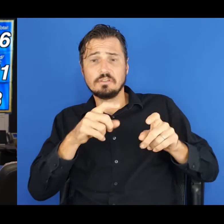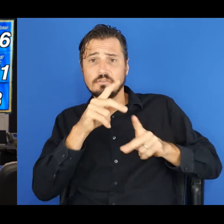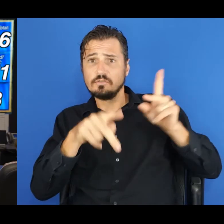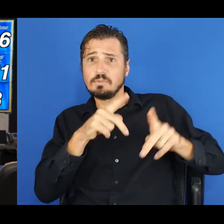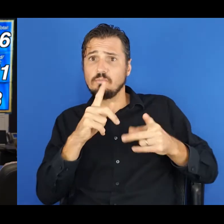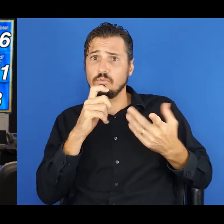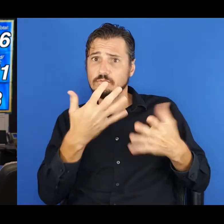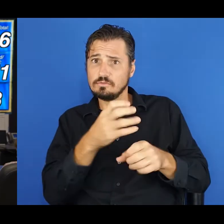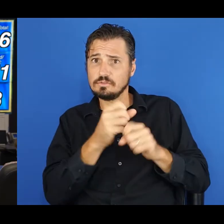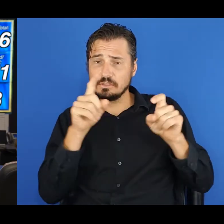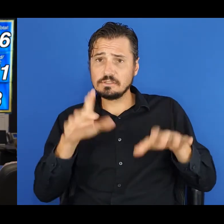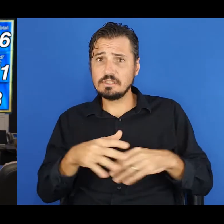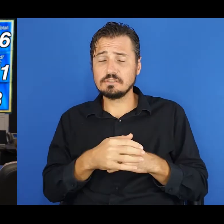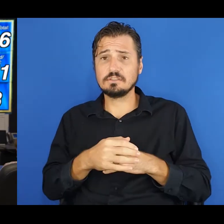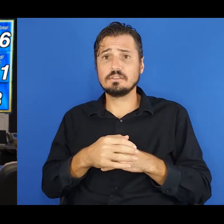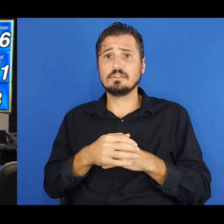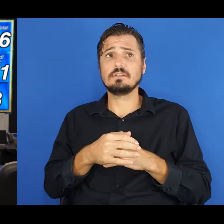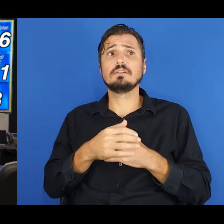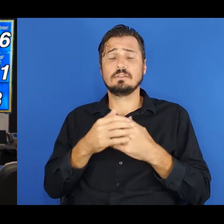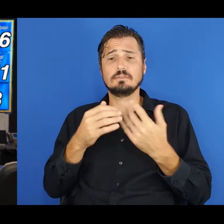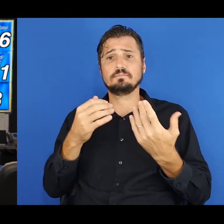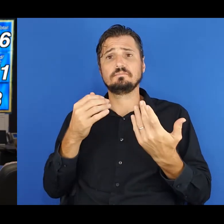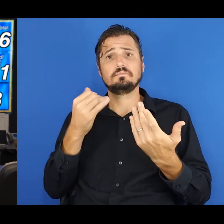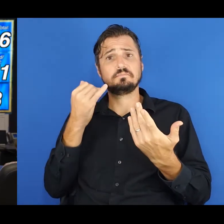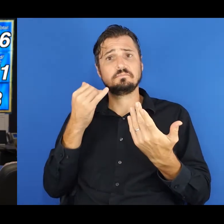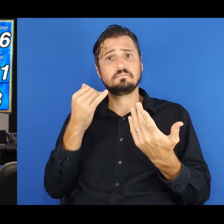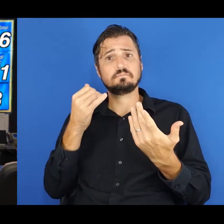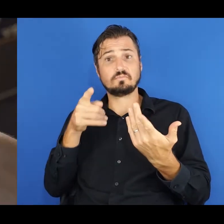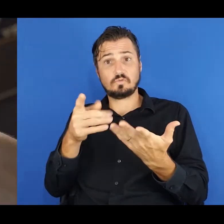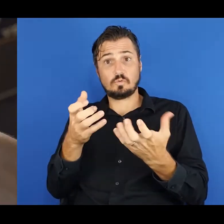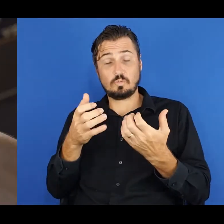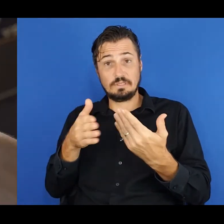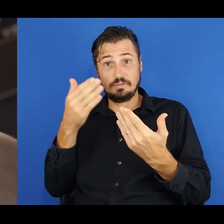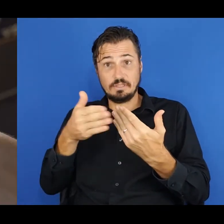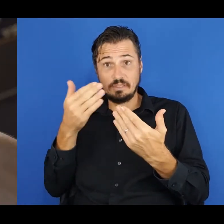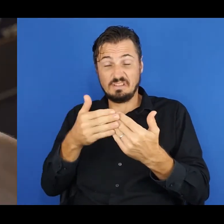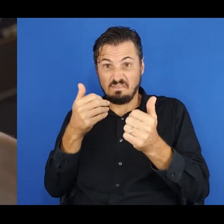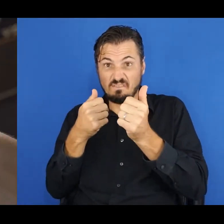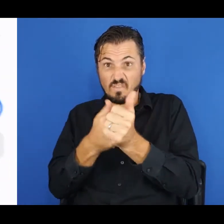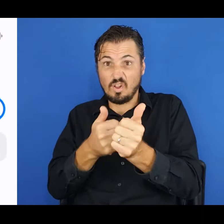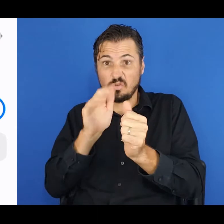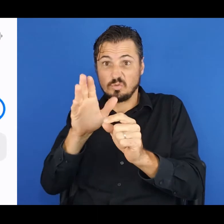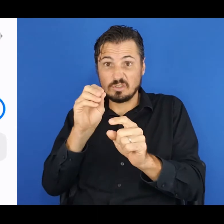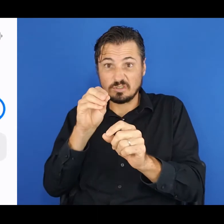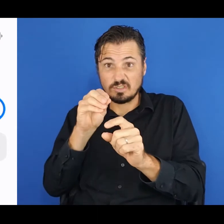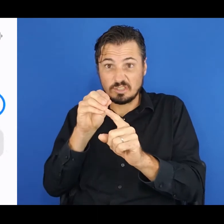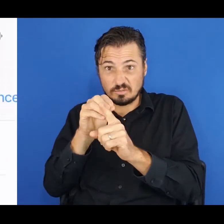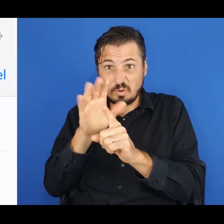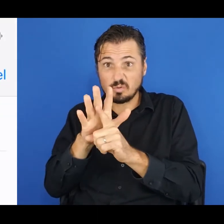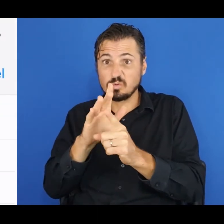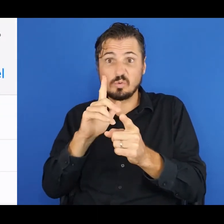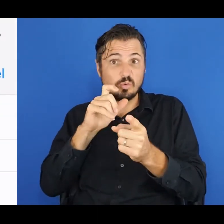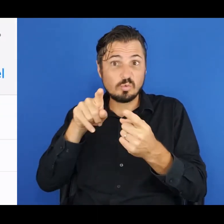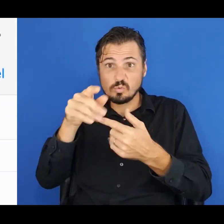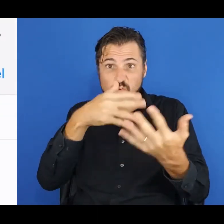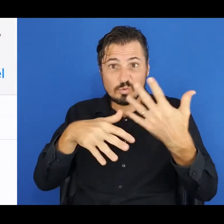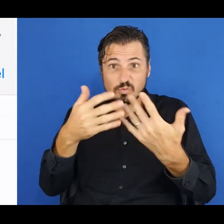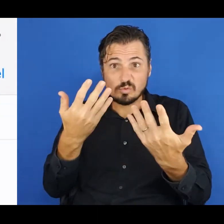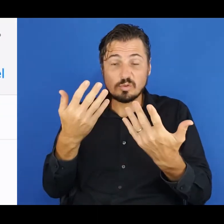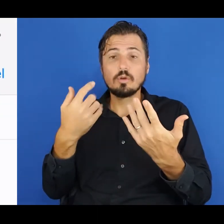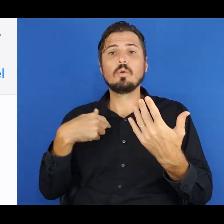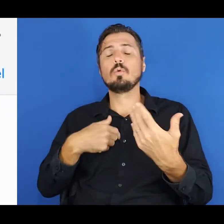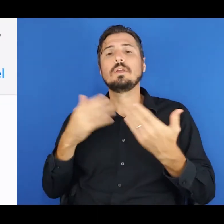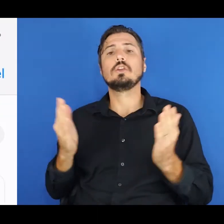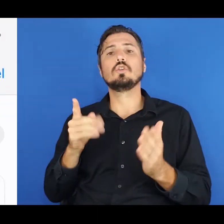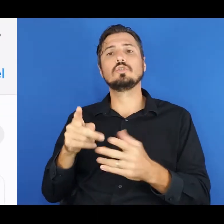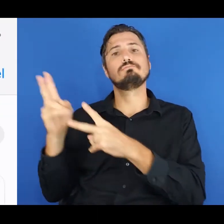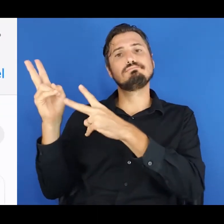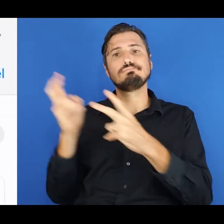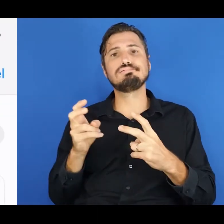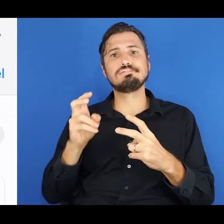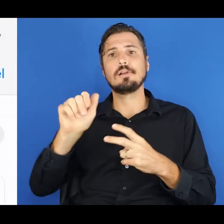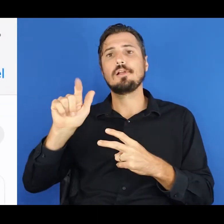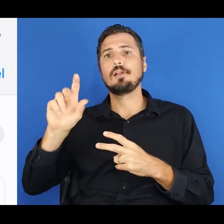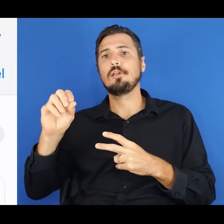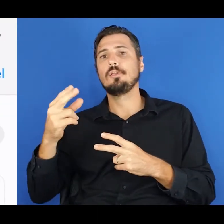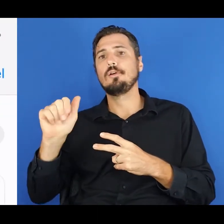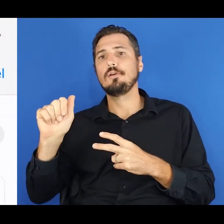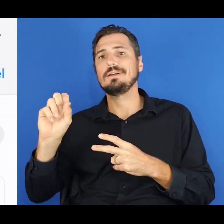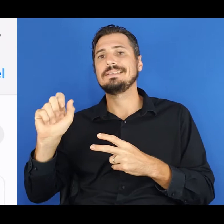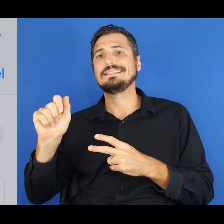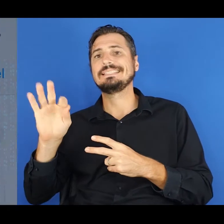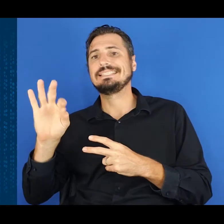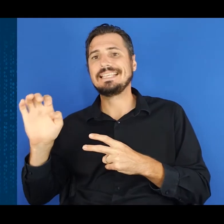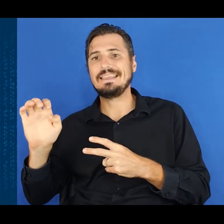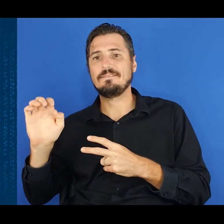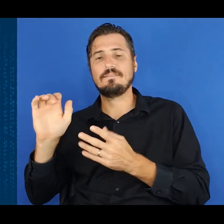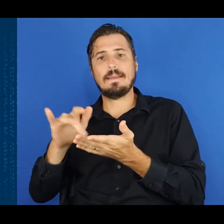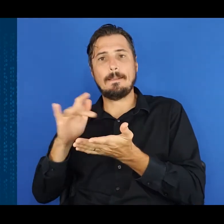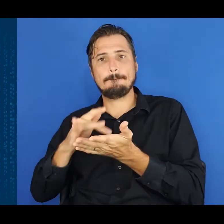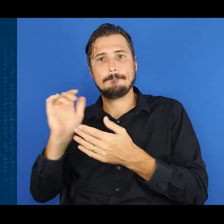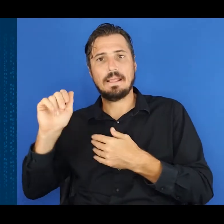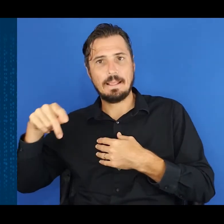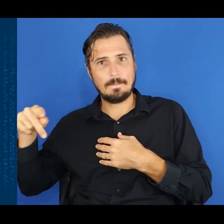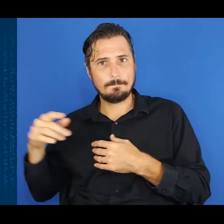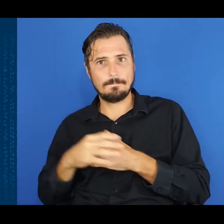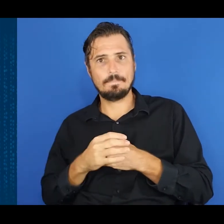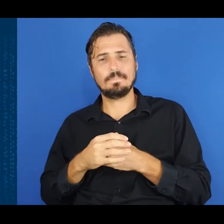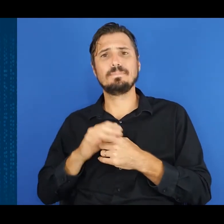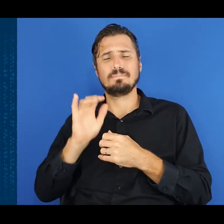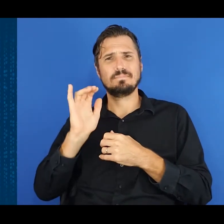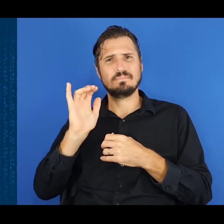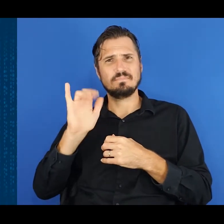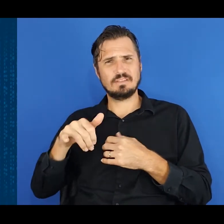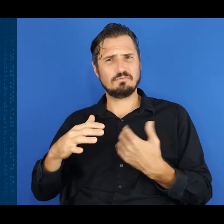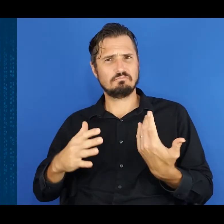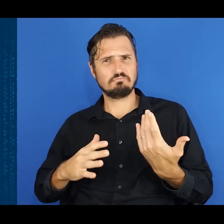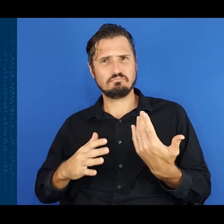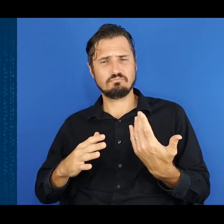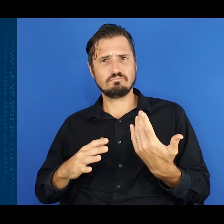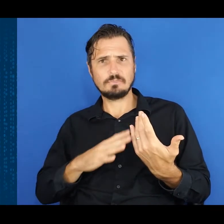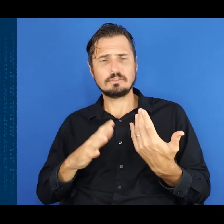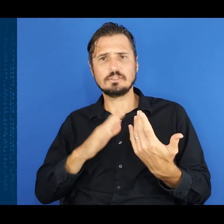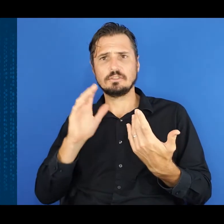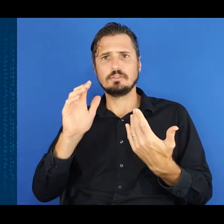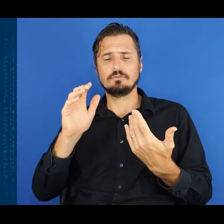To make it easier to track your exposure, we urge everyone to please download the Aloha Safe Alert app onto your smart phone! Aloha Safe Alert is an official exposure notification, which alerts